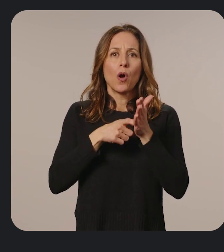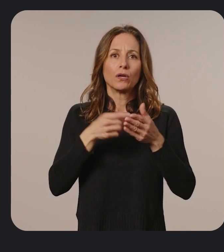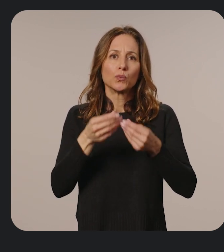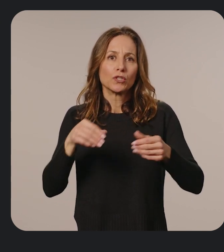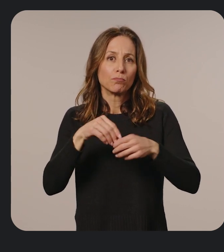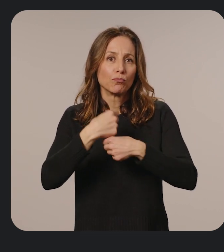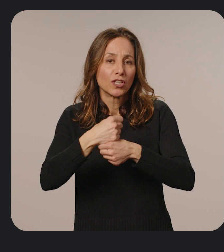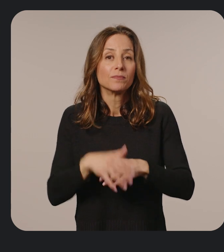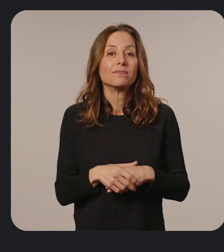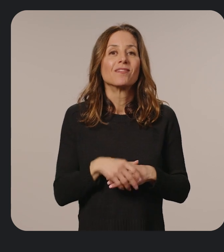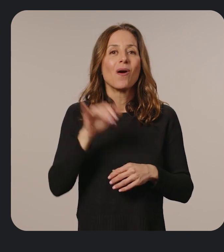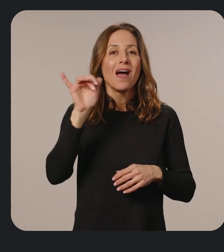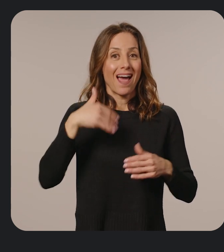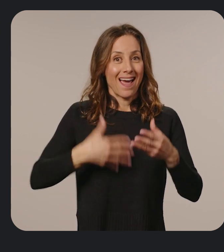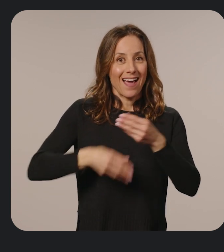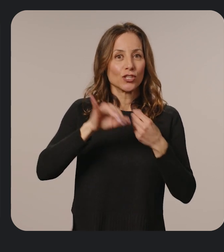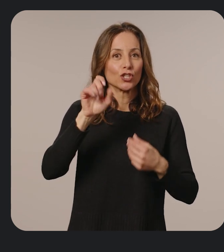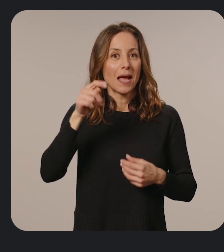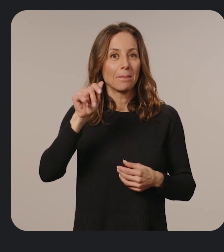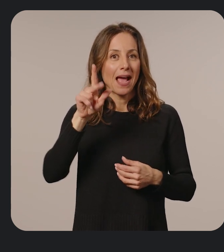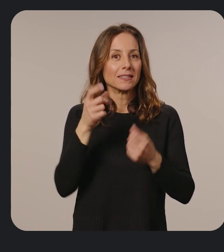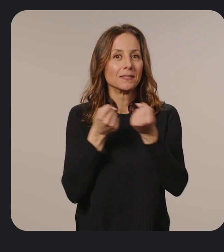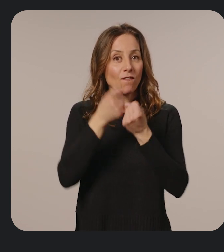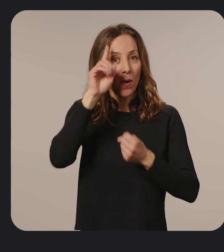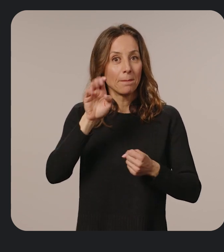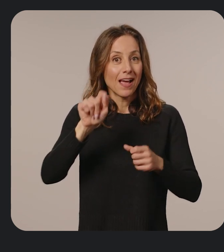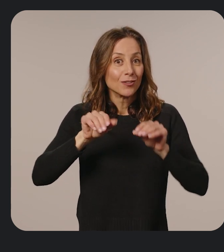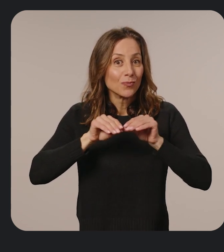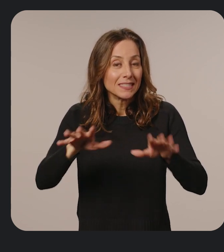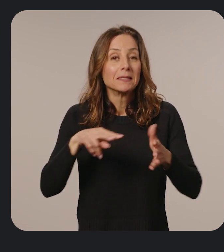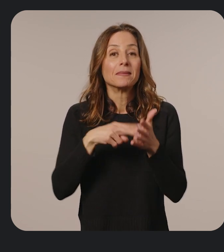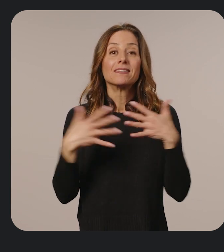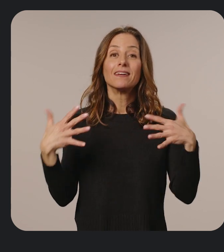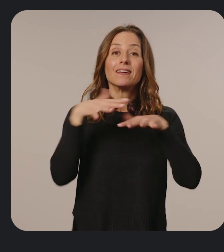without requiring a solution in production and have added Jetpack support for beta releases,